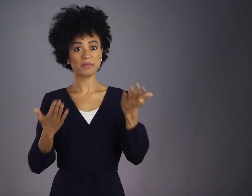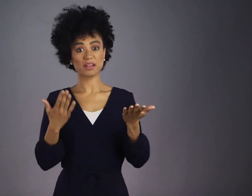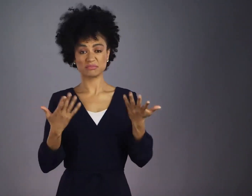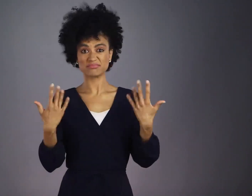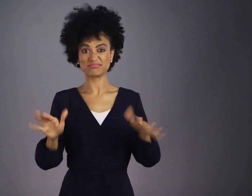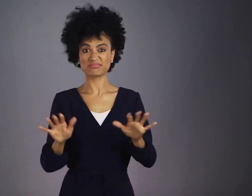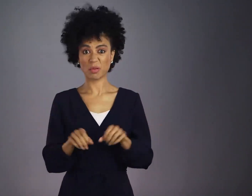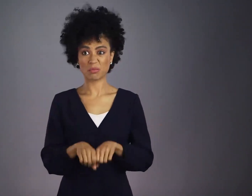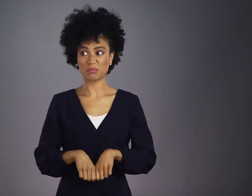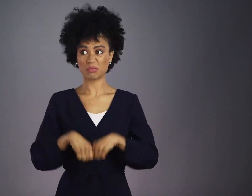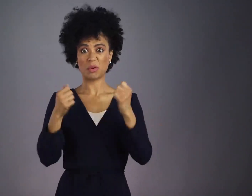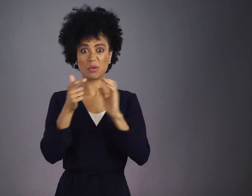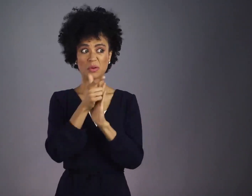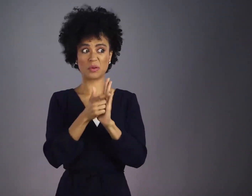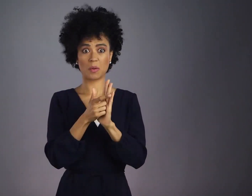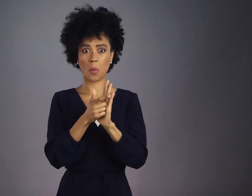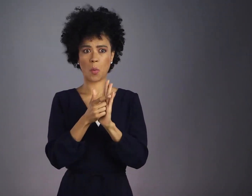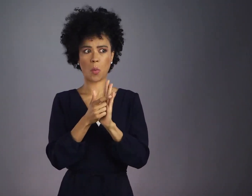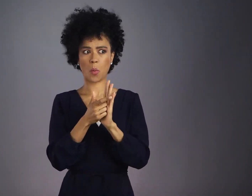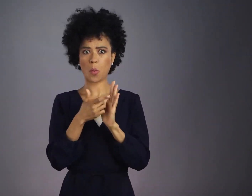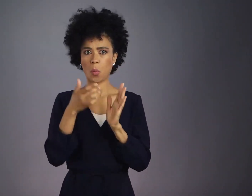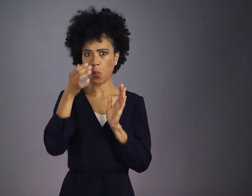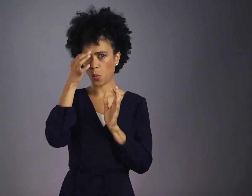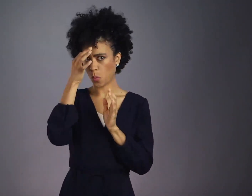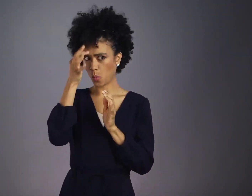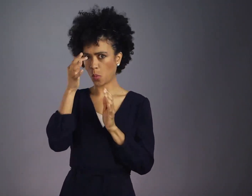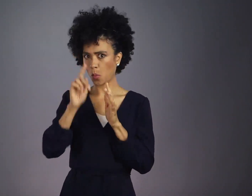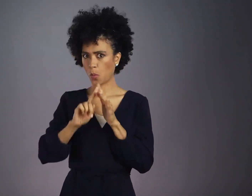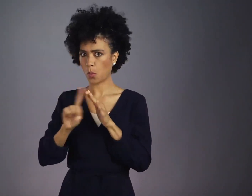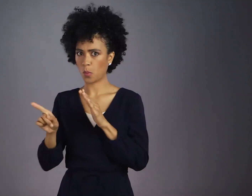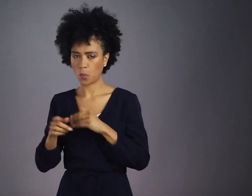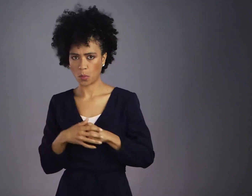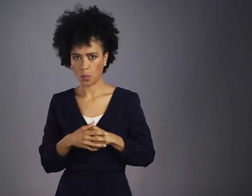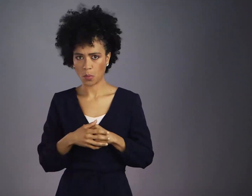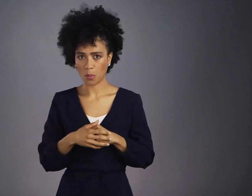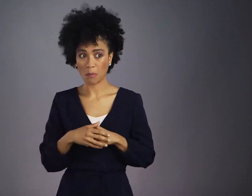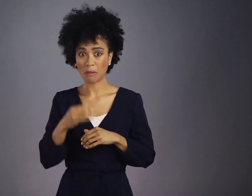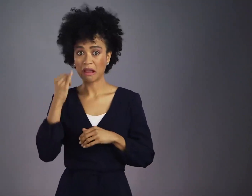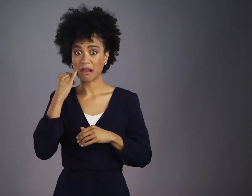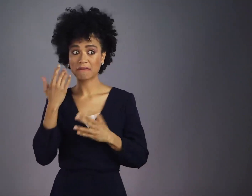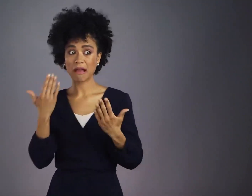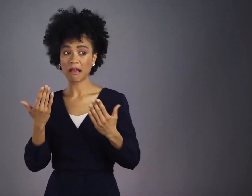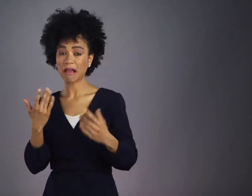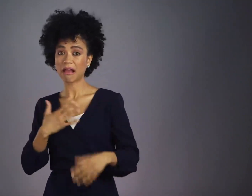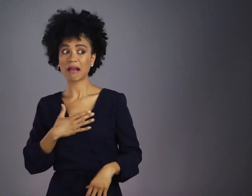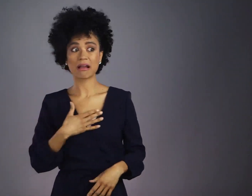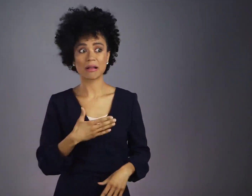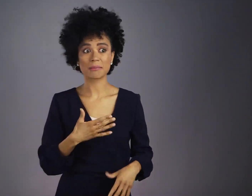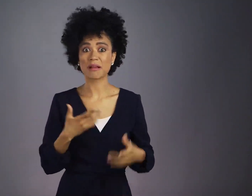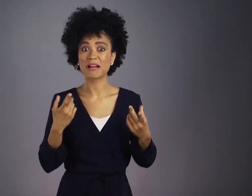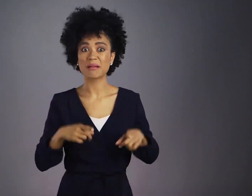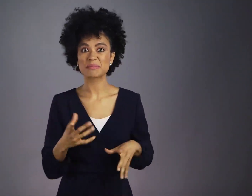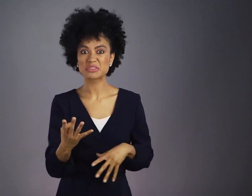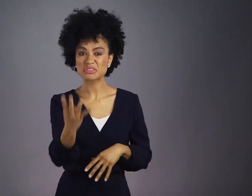Perhaps we have committed a criminal offense which might land us in jail if it were known to the authorities.